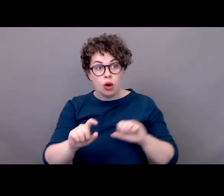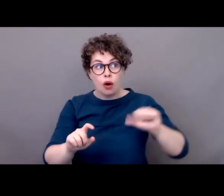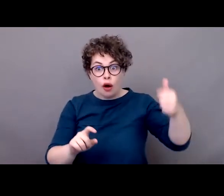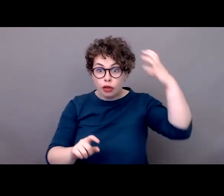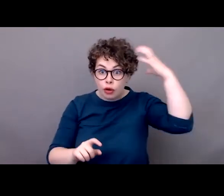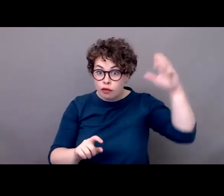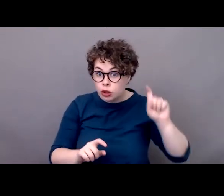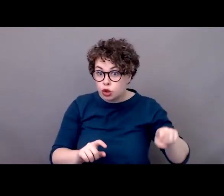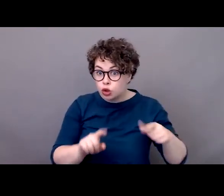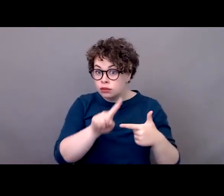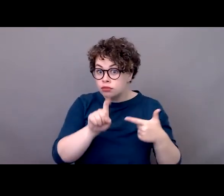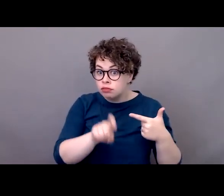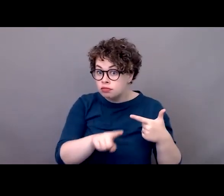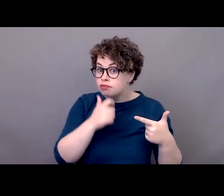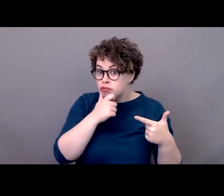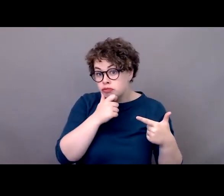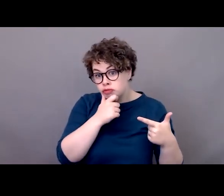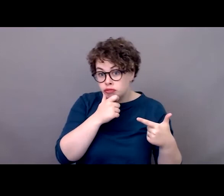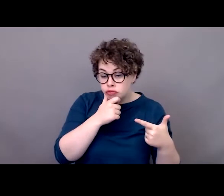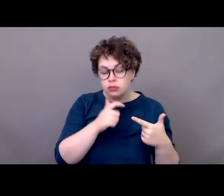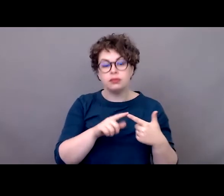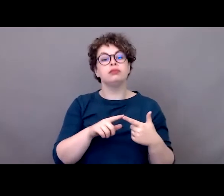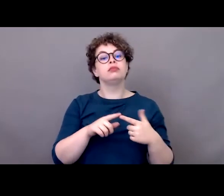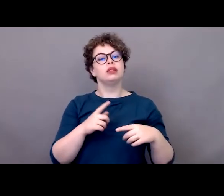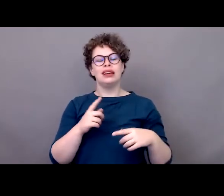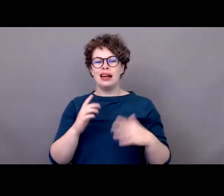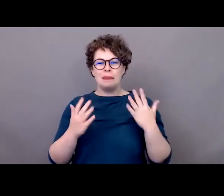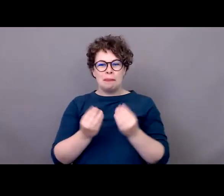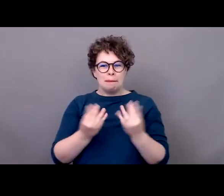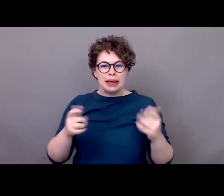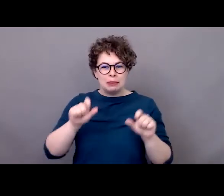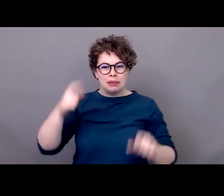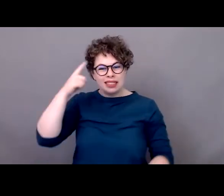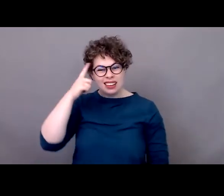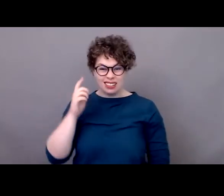question would be the planning. Is there a need for this? Is there a need for social protection?